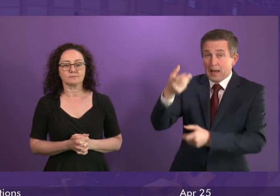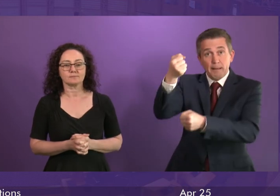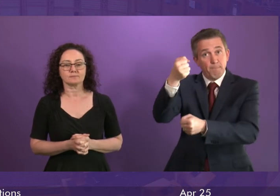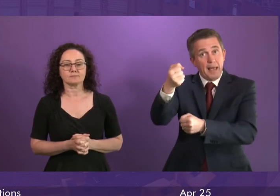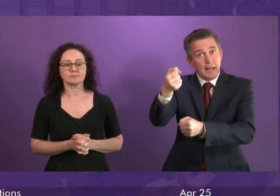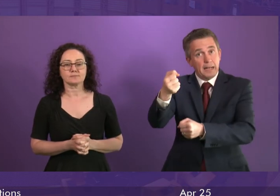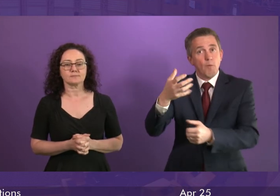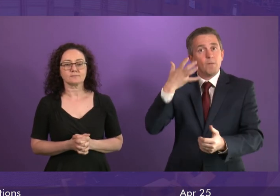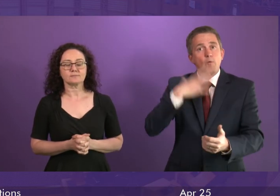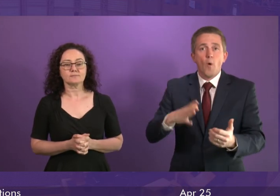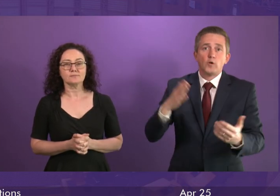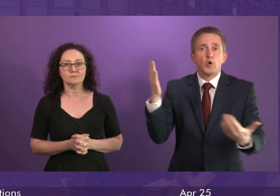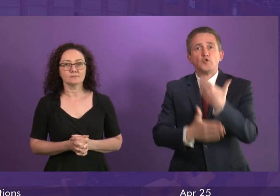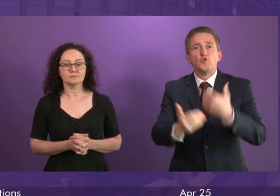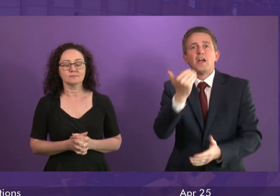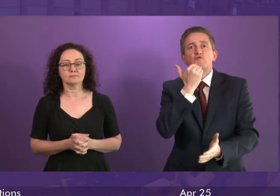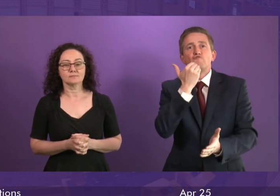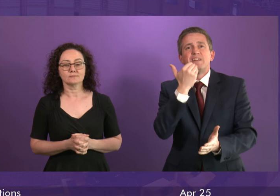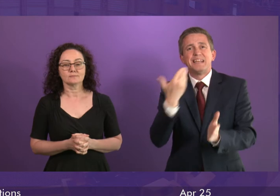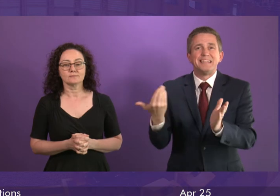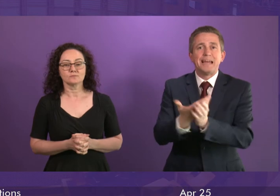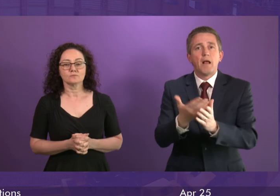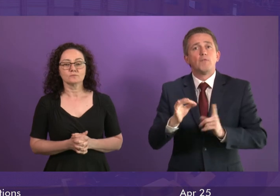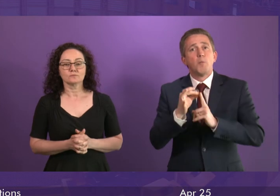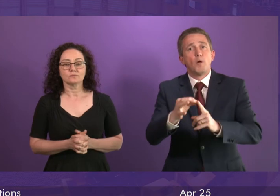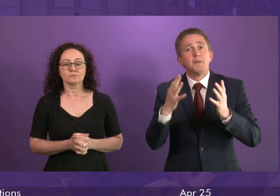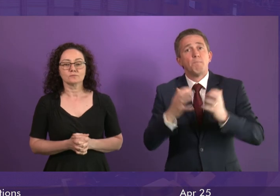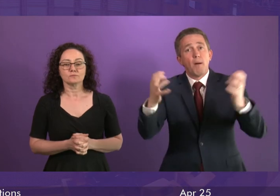for the green new deal that we proposed in Parliament yesterday, which the Government